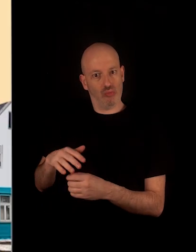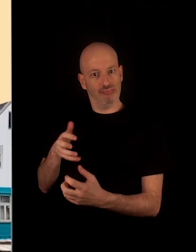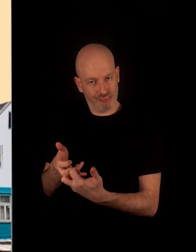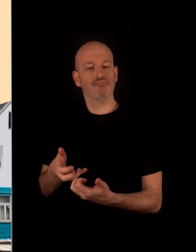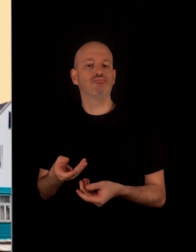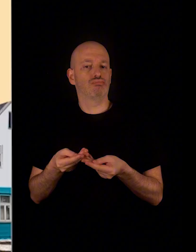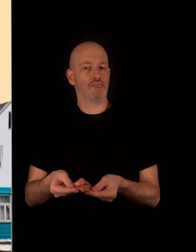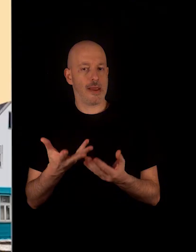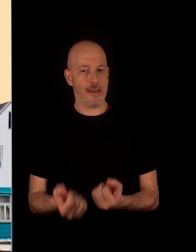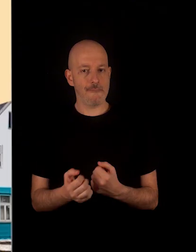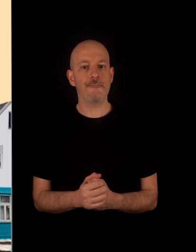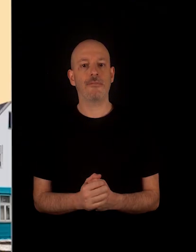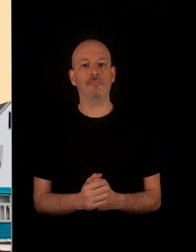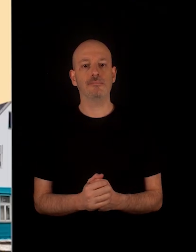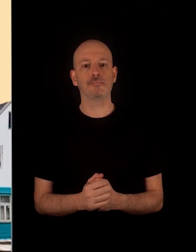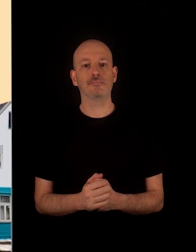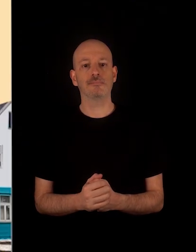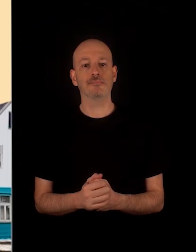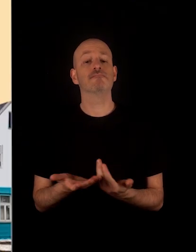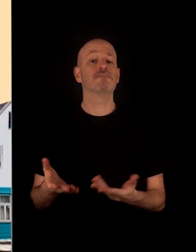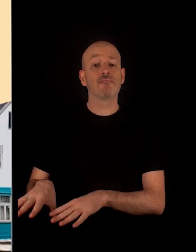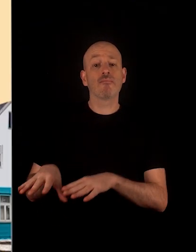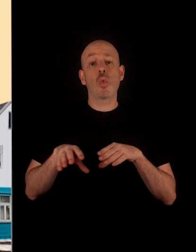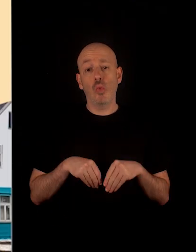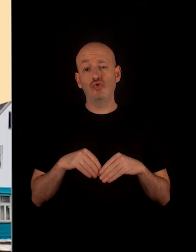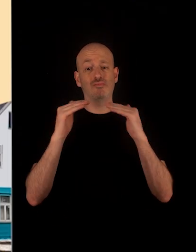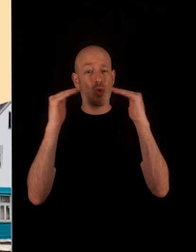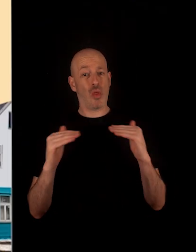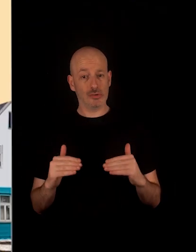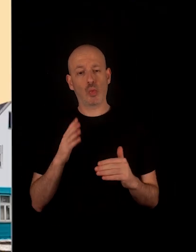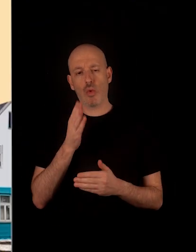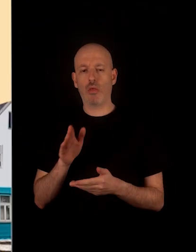This is in cases that the host decides to invite a resident with a disability